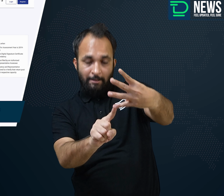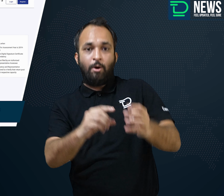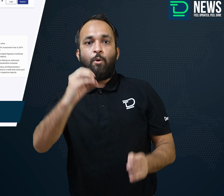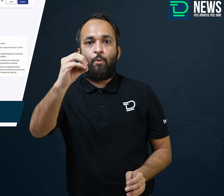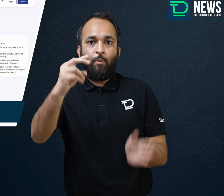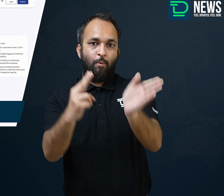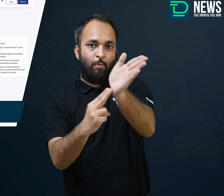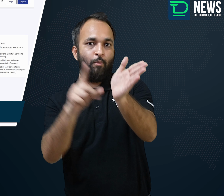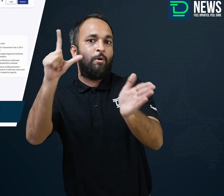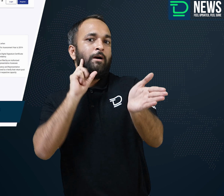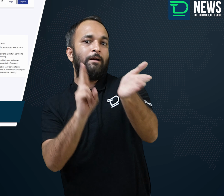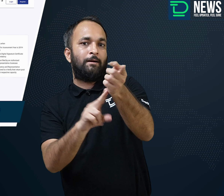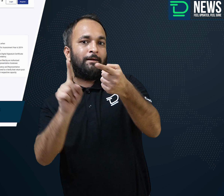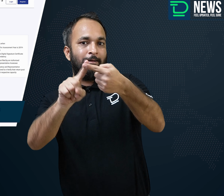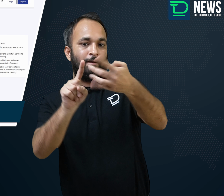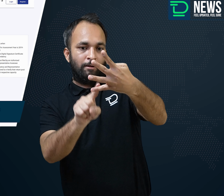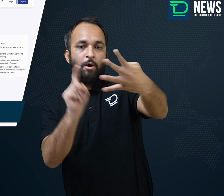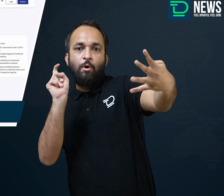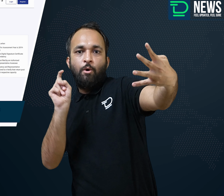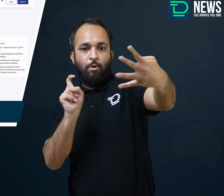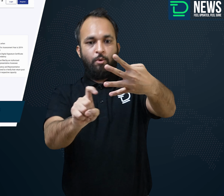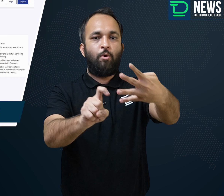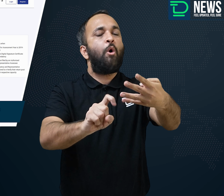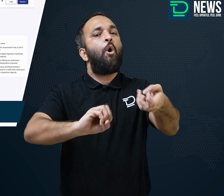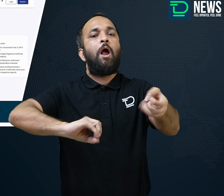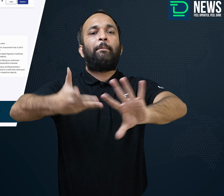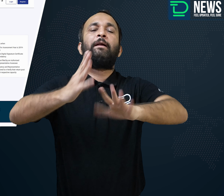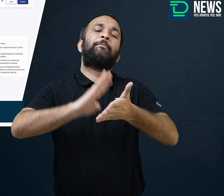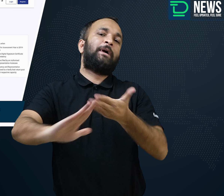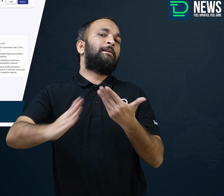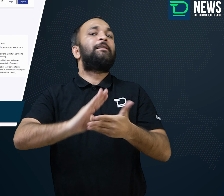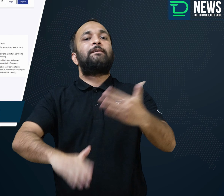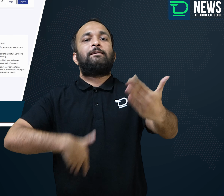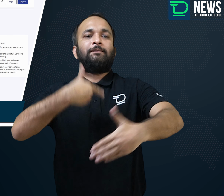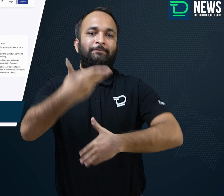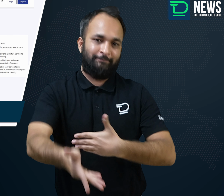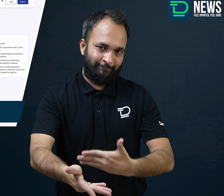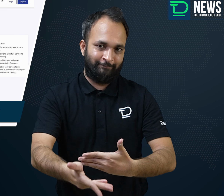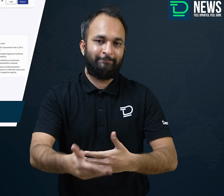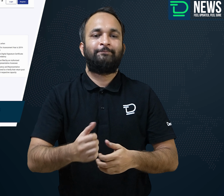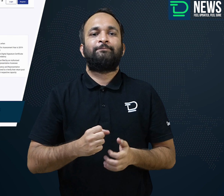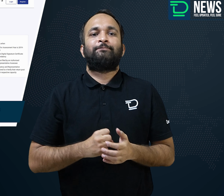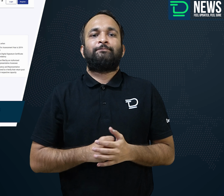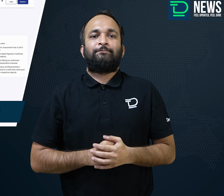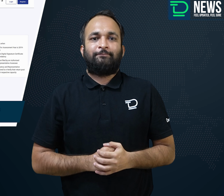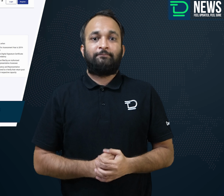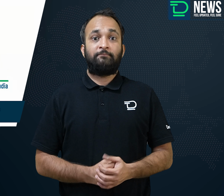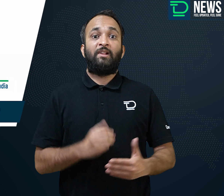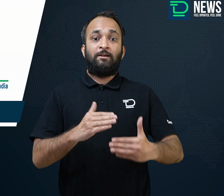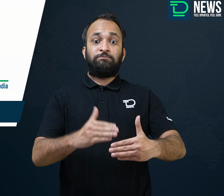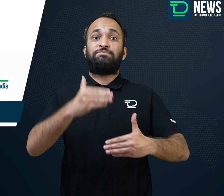Select 'Prepare and Submit Online'.